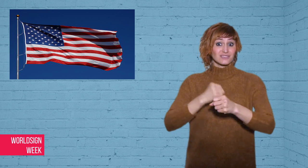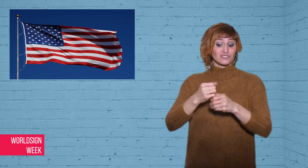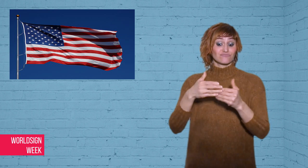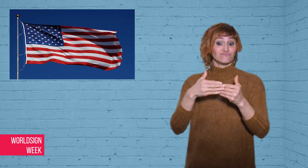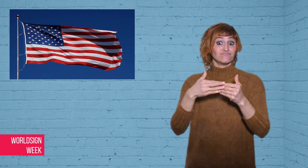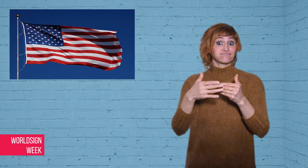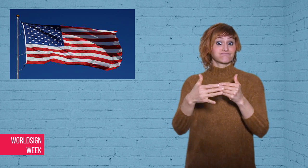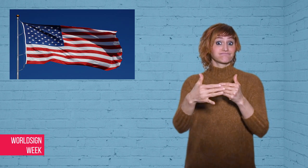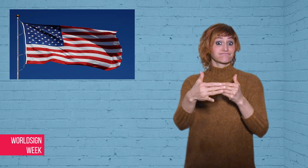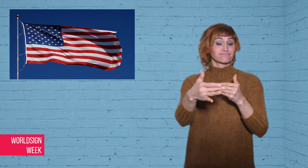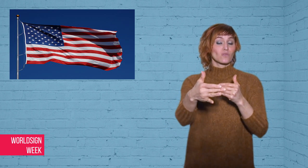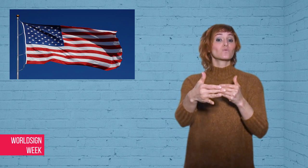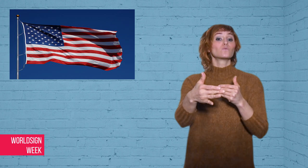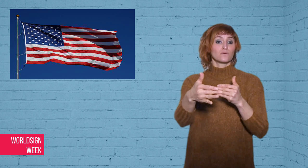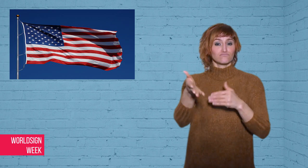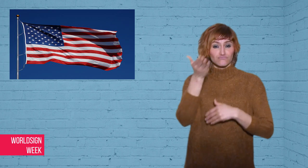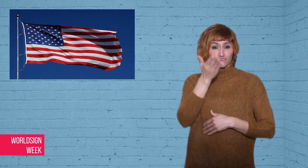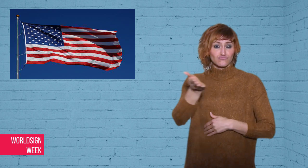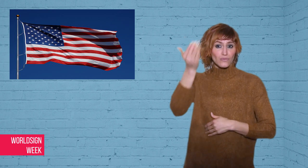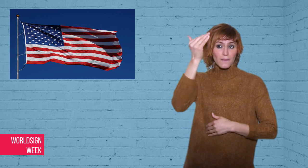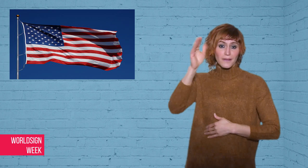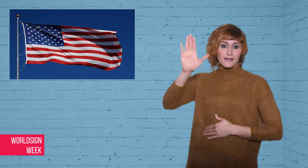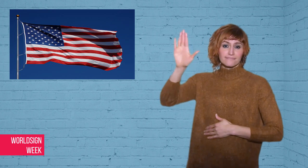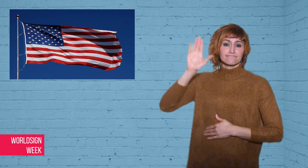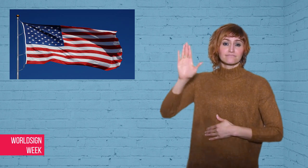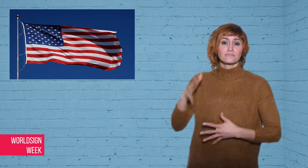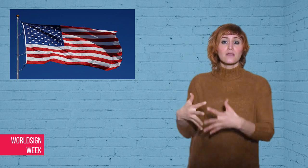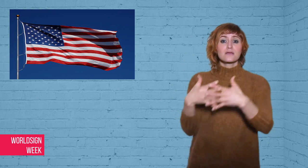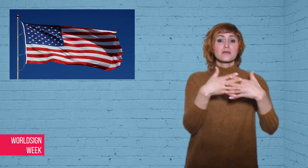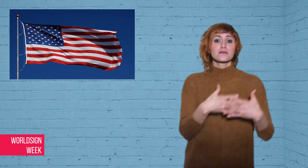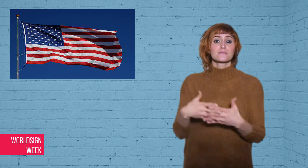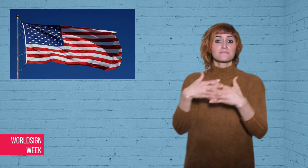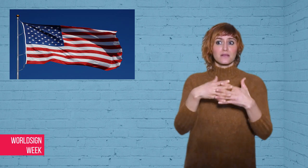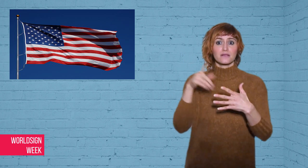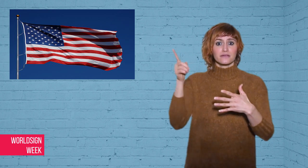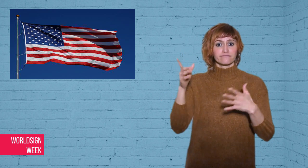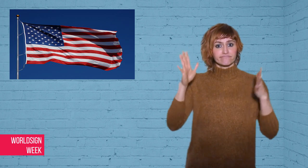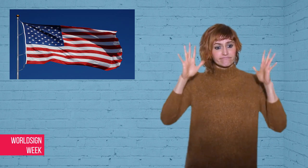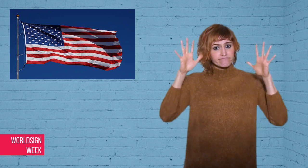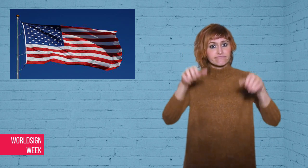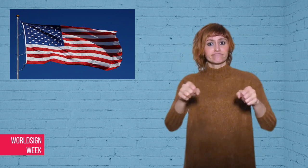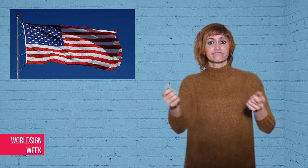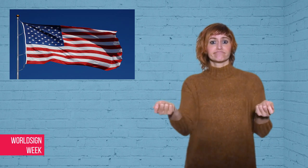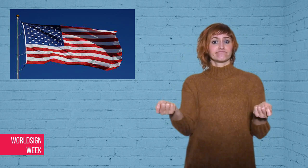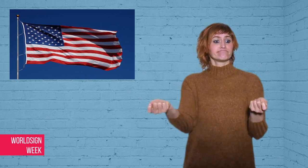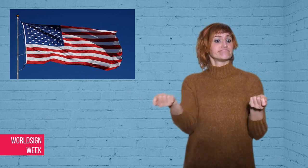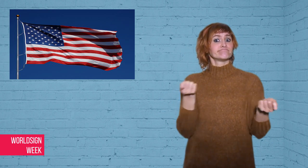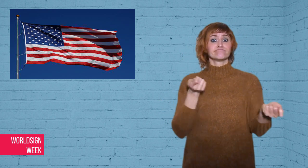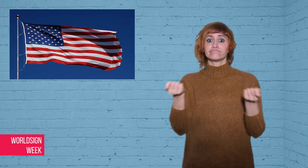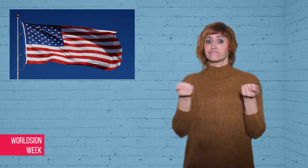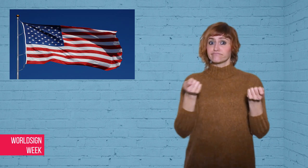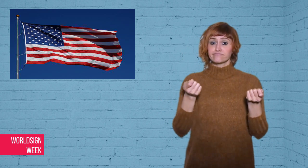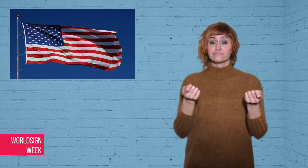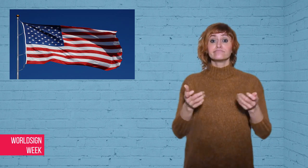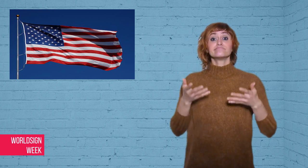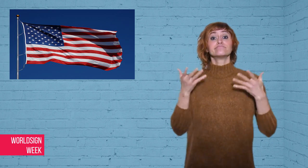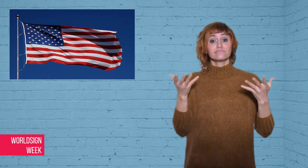and the Deaf and LGBT people have